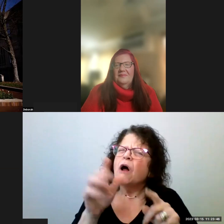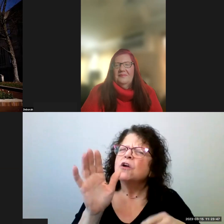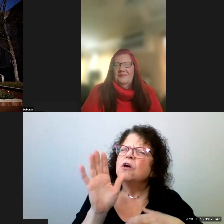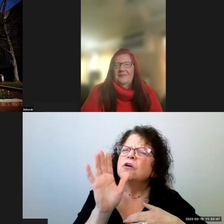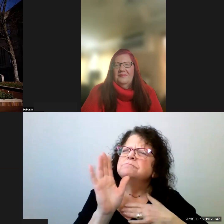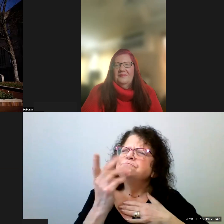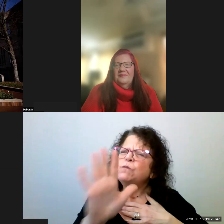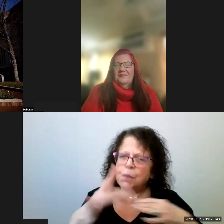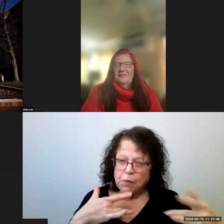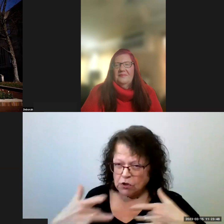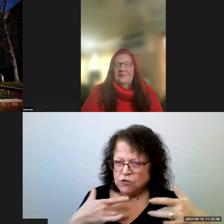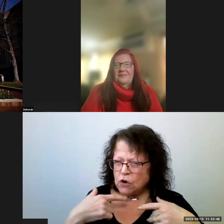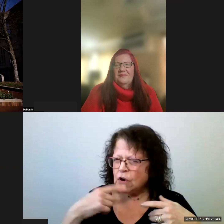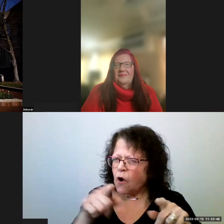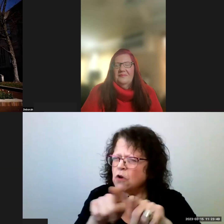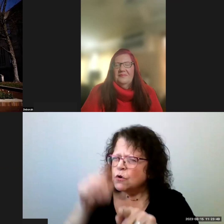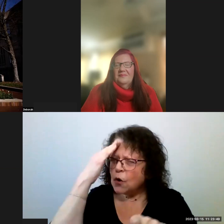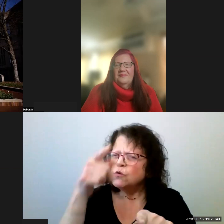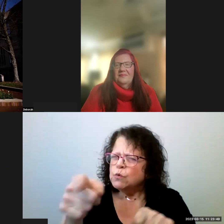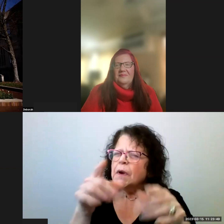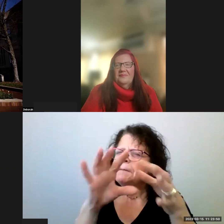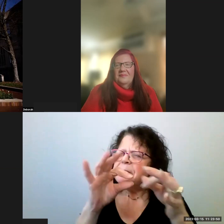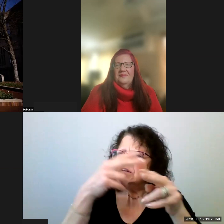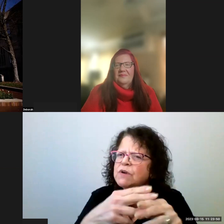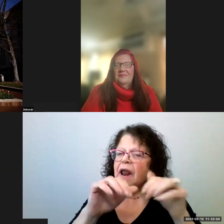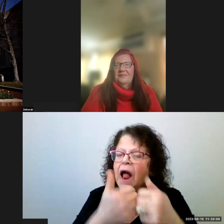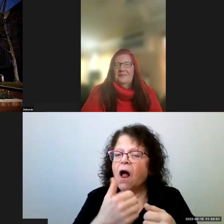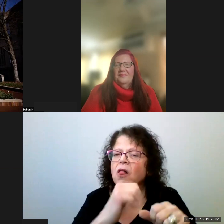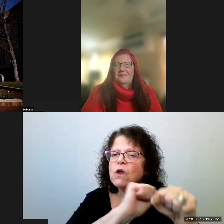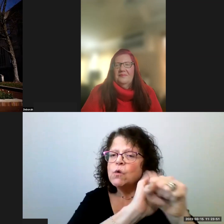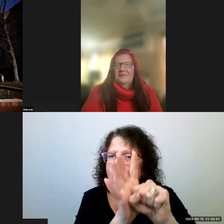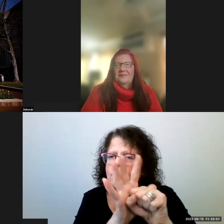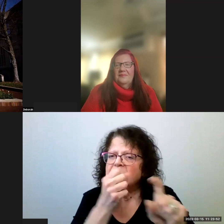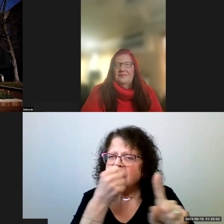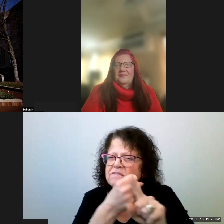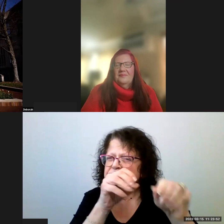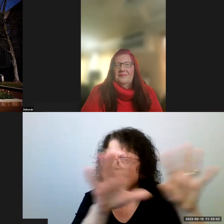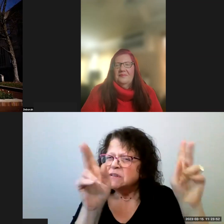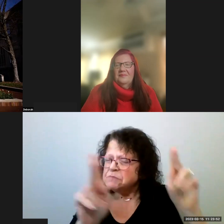know you had mentioned how the pandemic affected people. Maybe talk a little bit about the